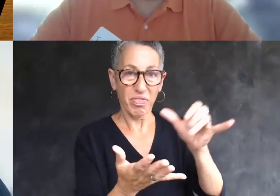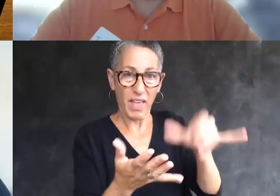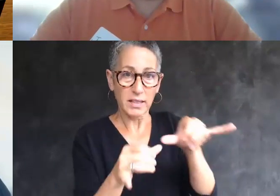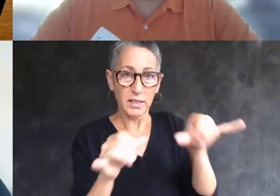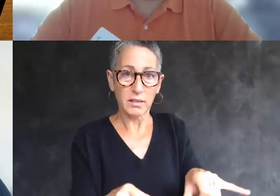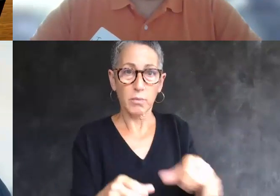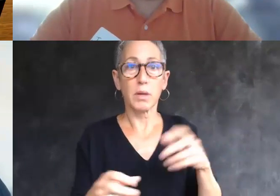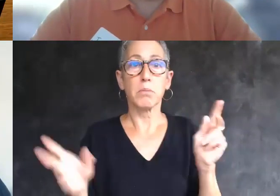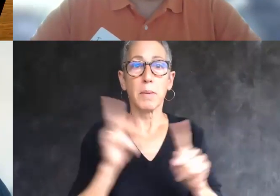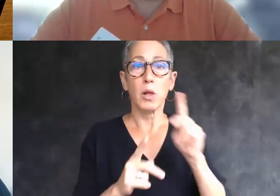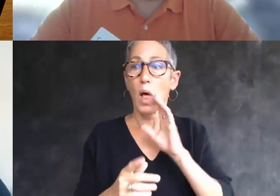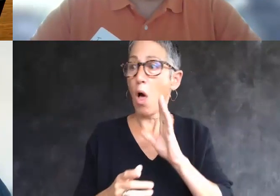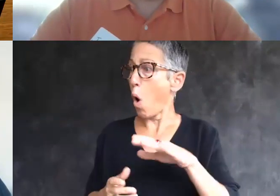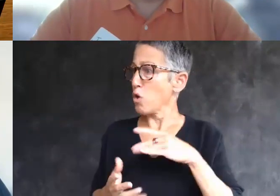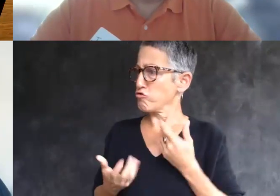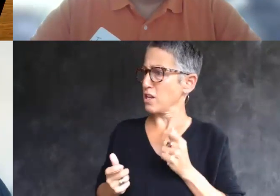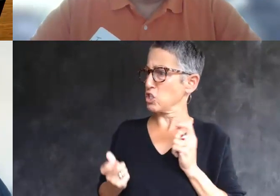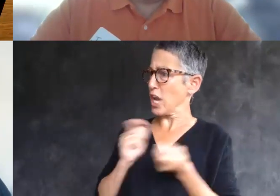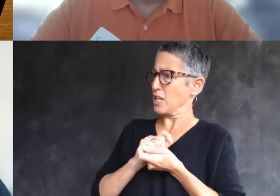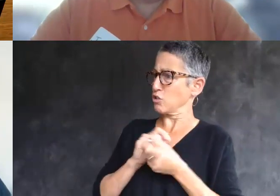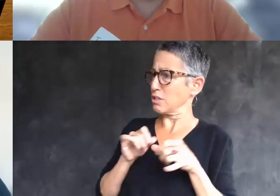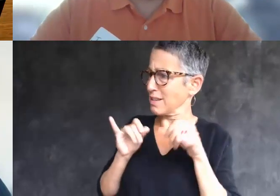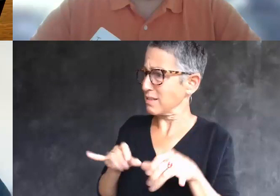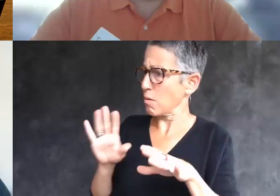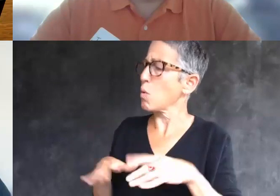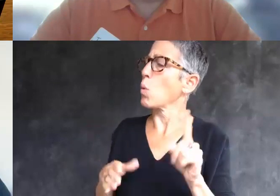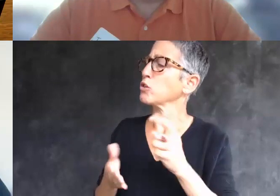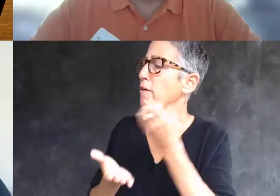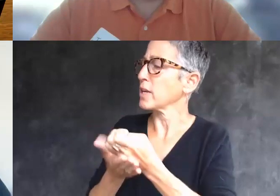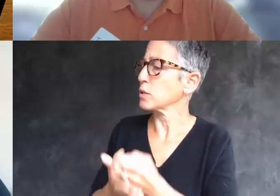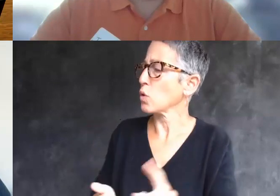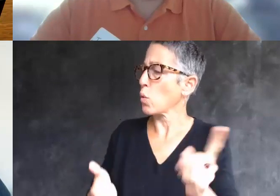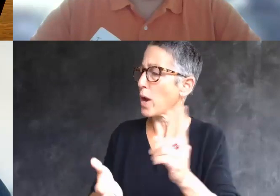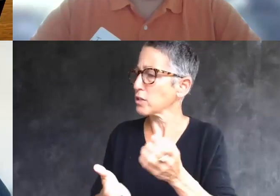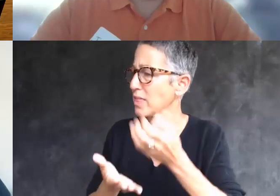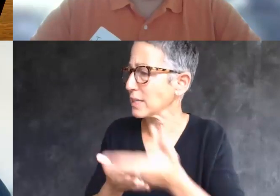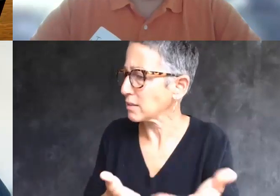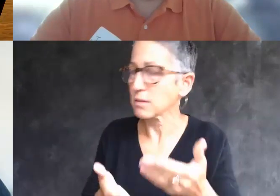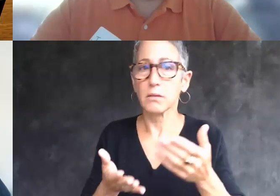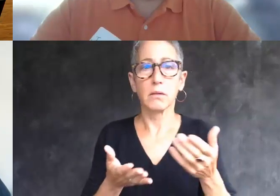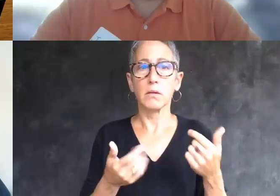Where's the data? Da da da da da. And it's like, but what about all the evidence that this current thing failing?